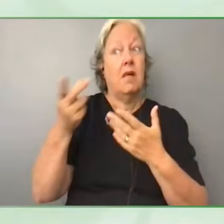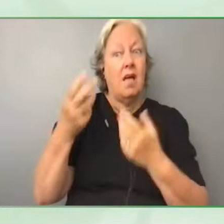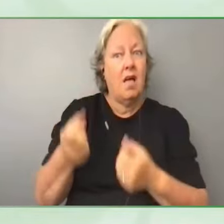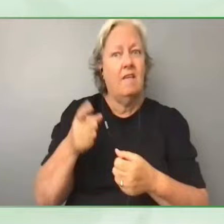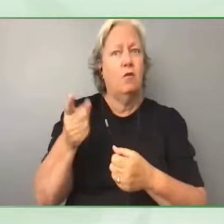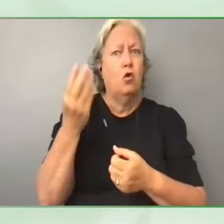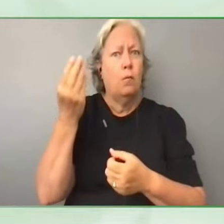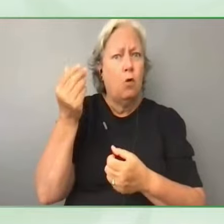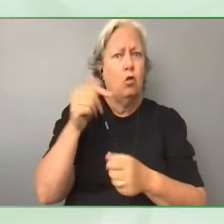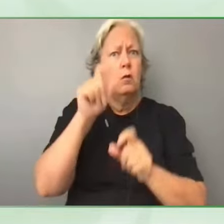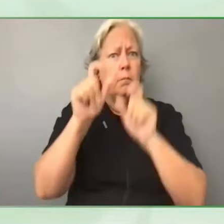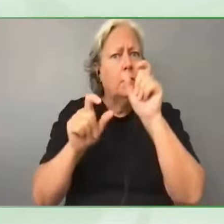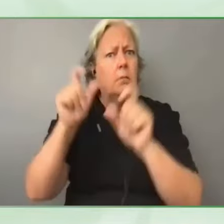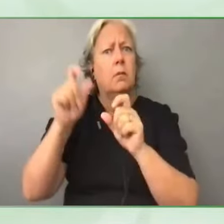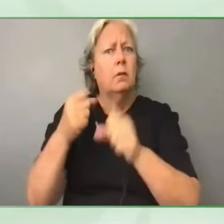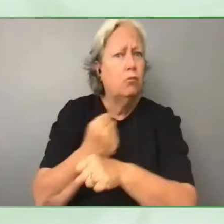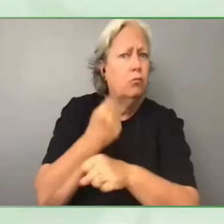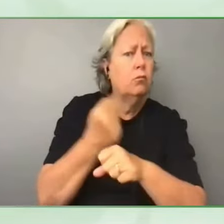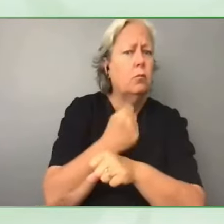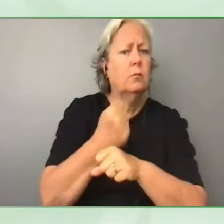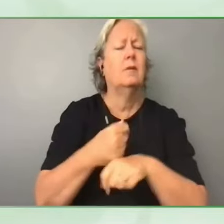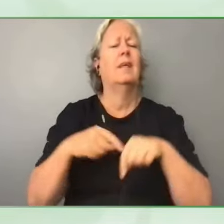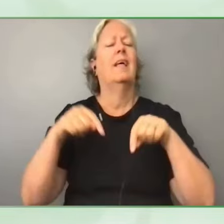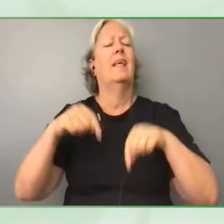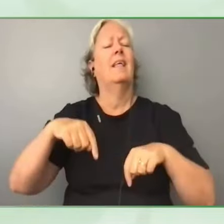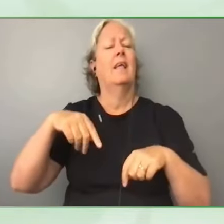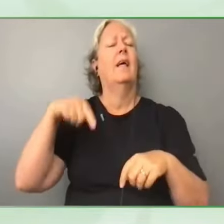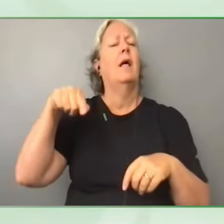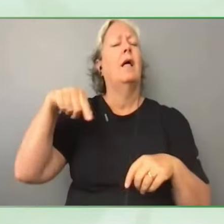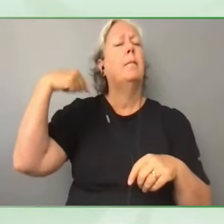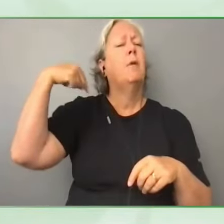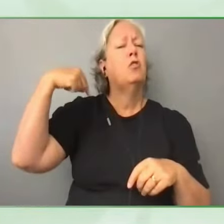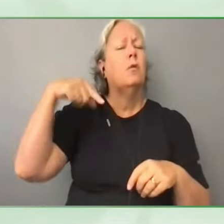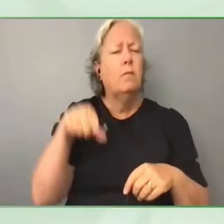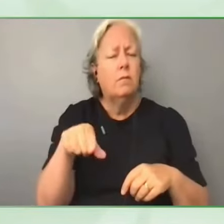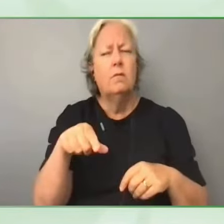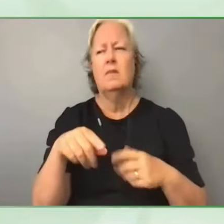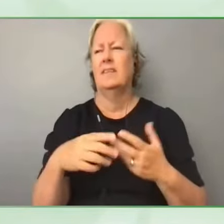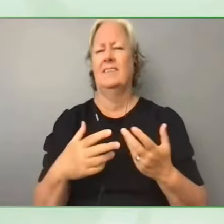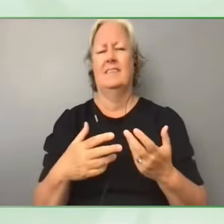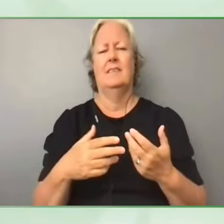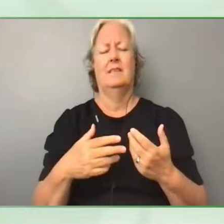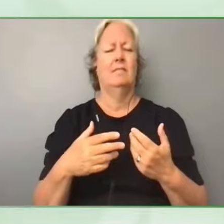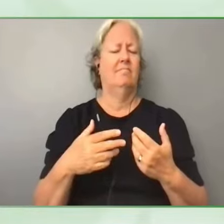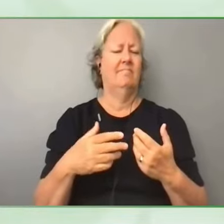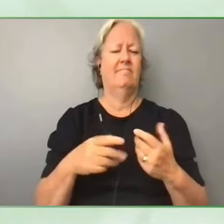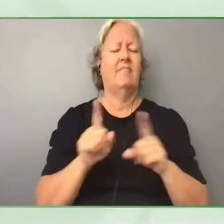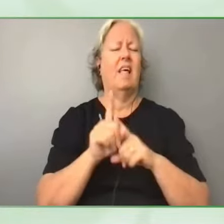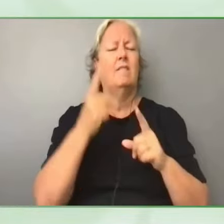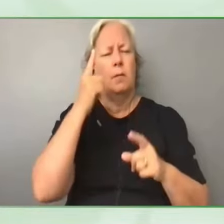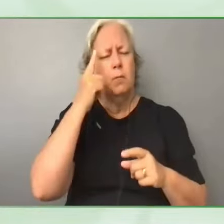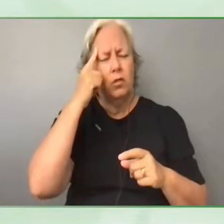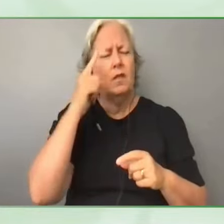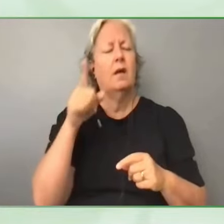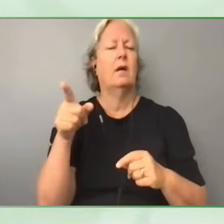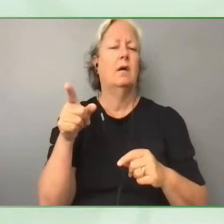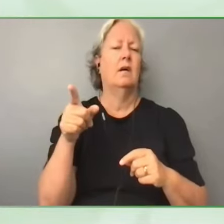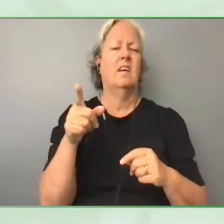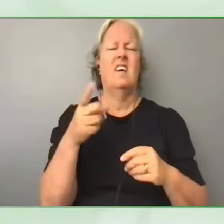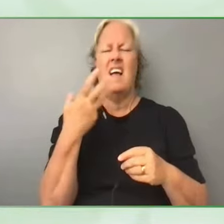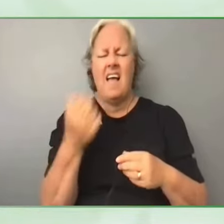In Moldova, you never have all of those factors ready at the same